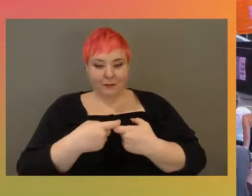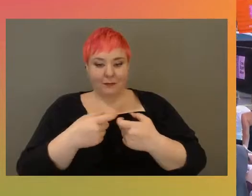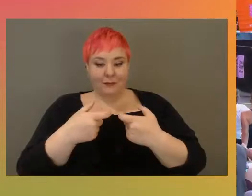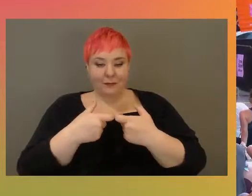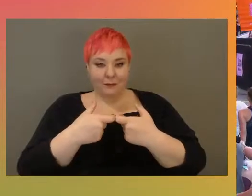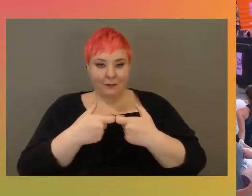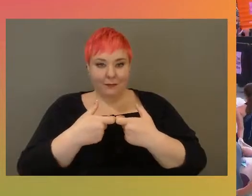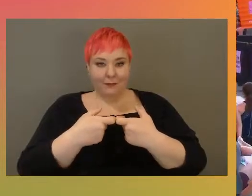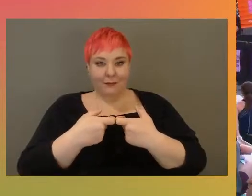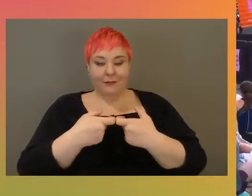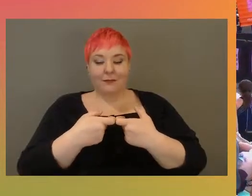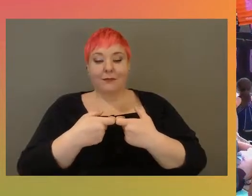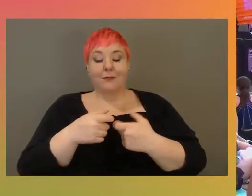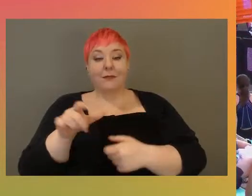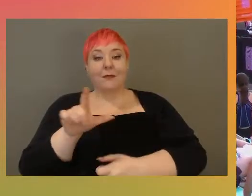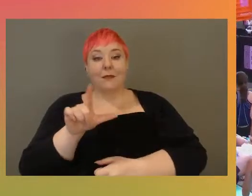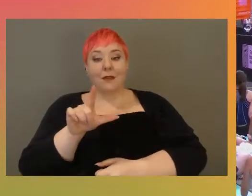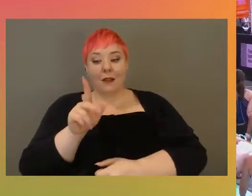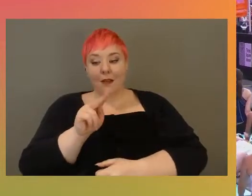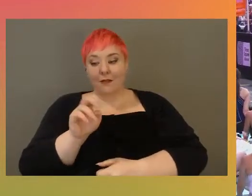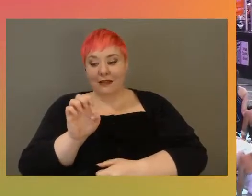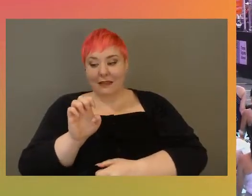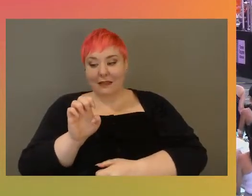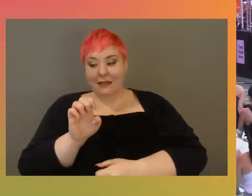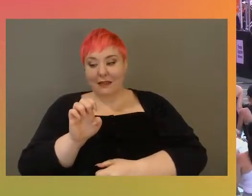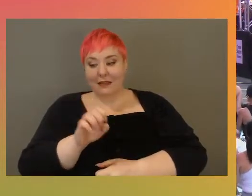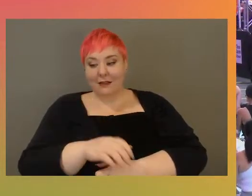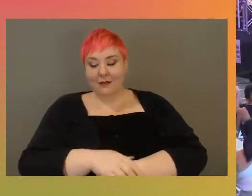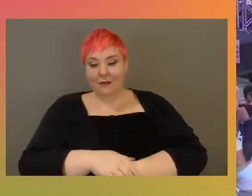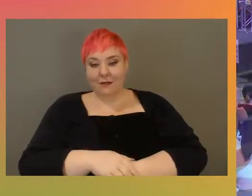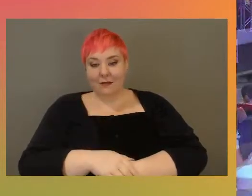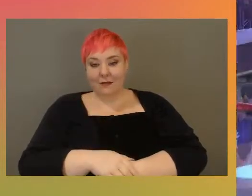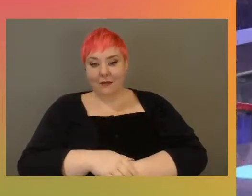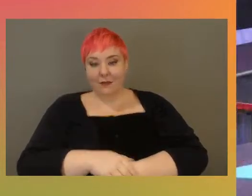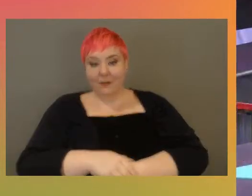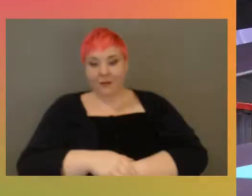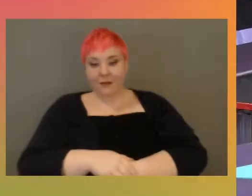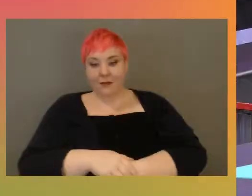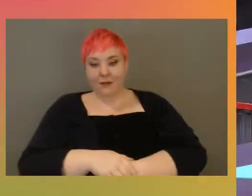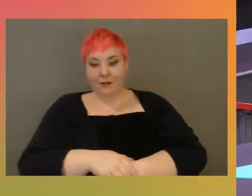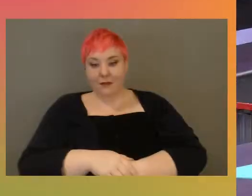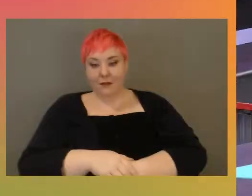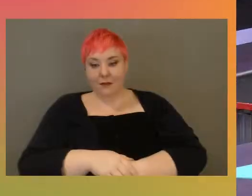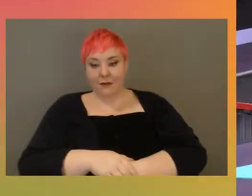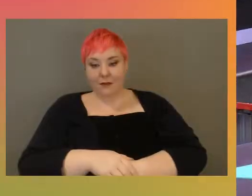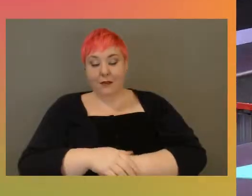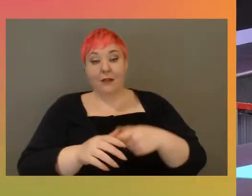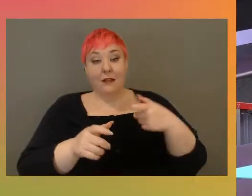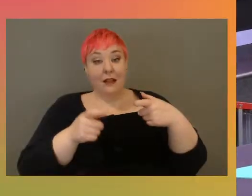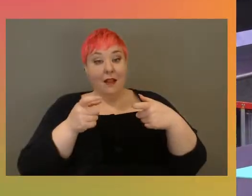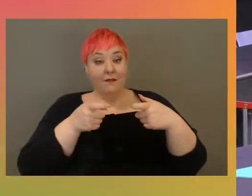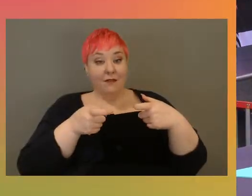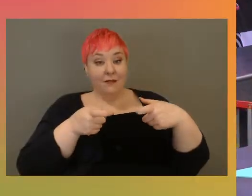CHEST, KNEES MORE TO THE CHEST.